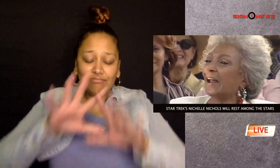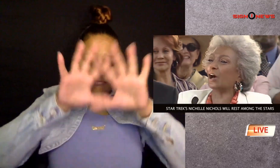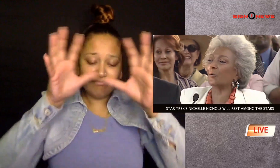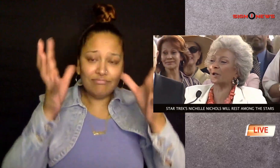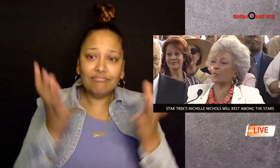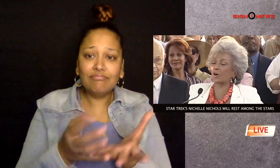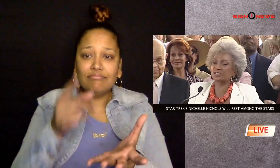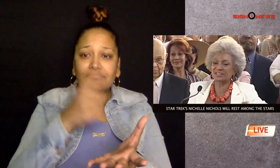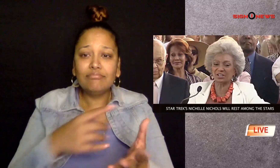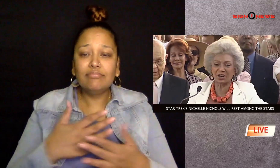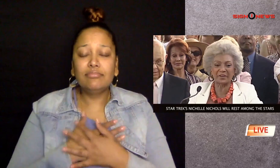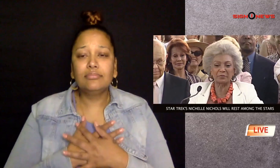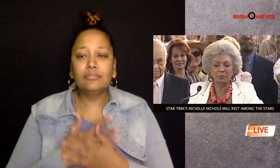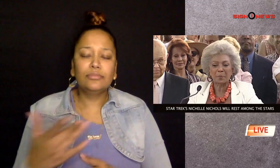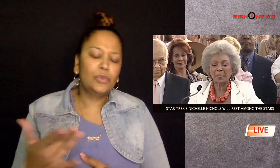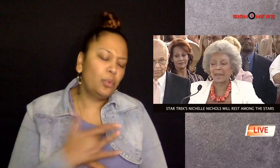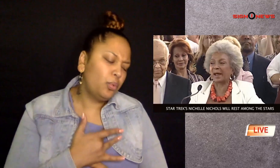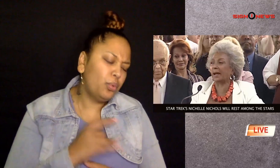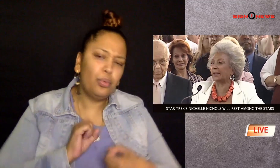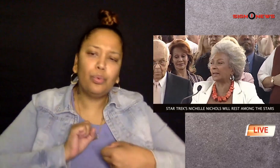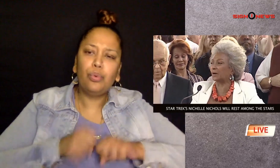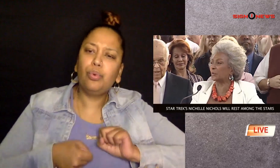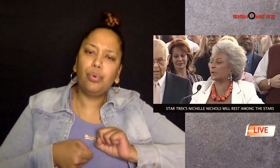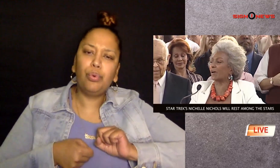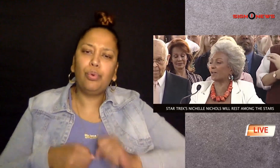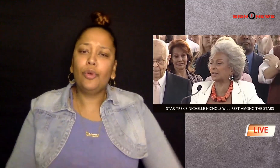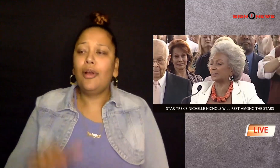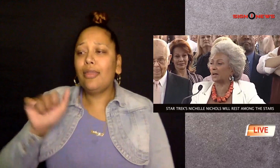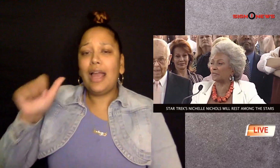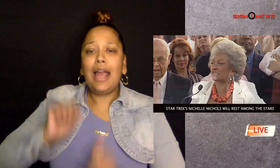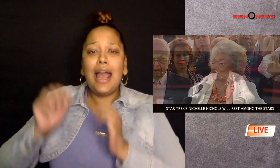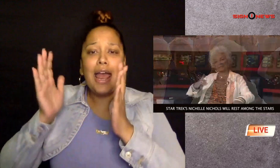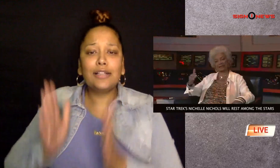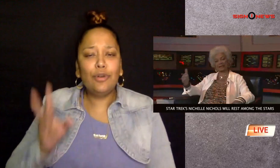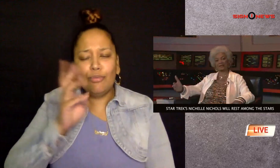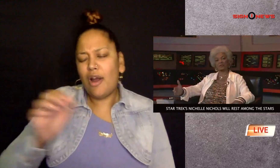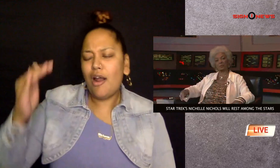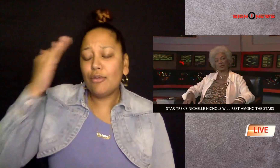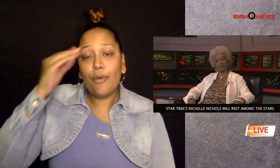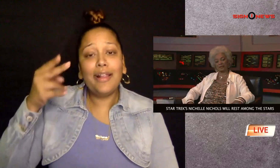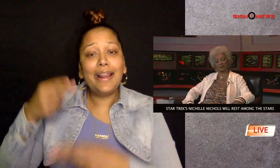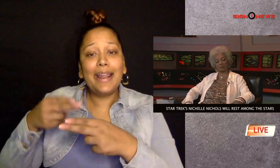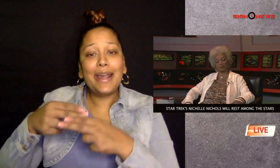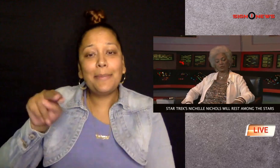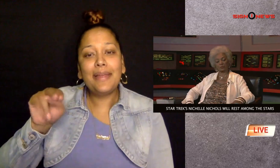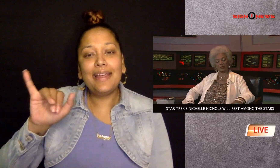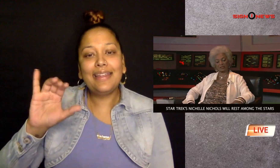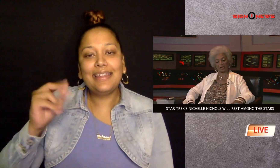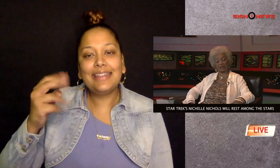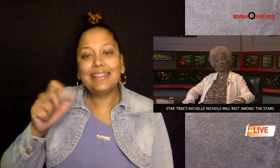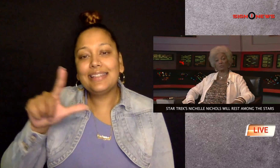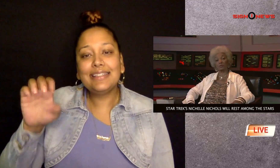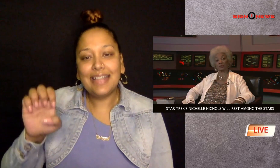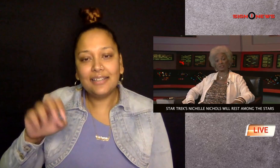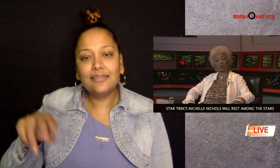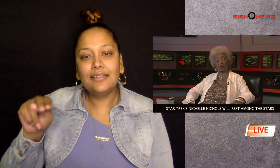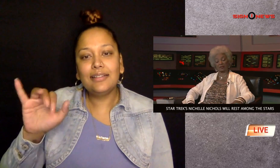last month Star Trek fans around the world were saddened by the death of actress Nichelle Nichols